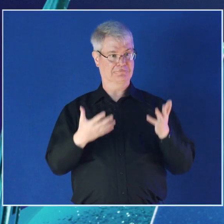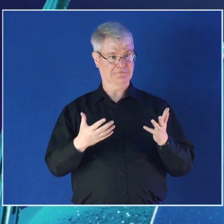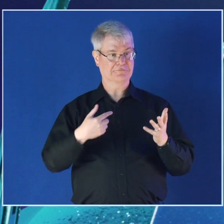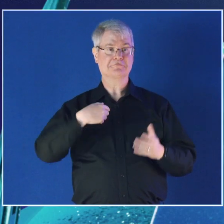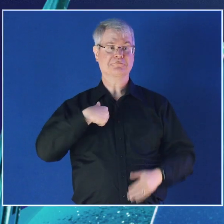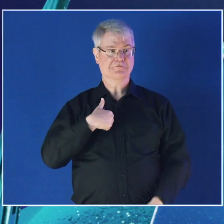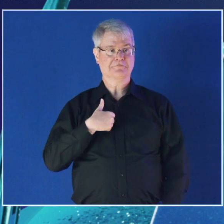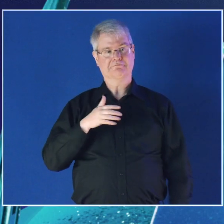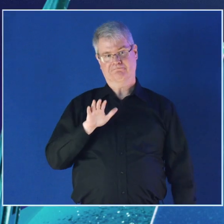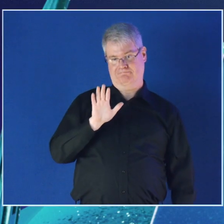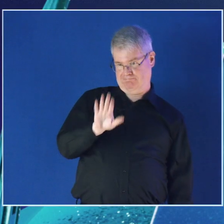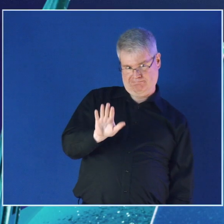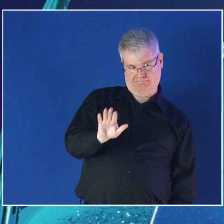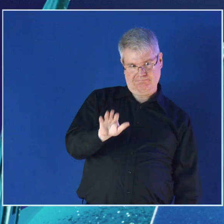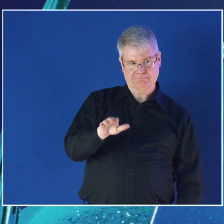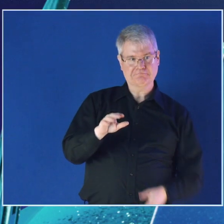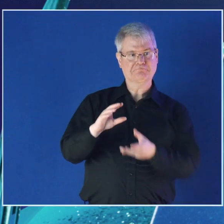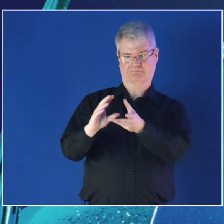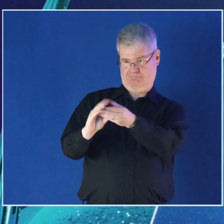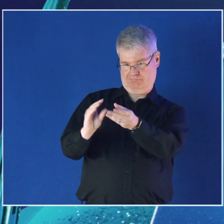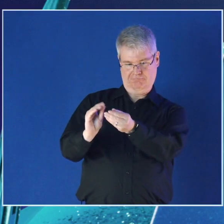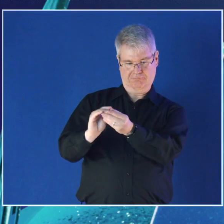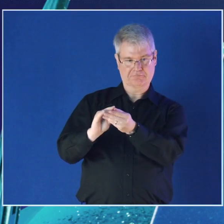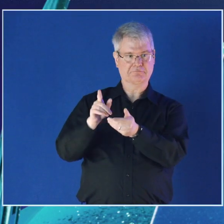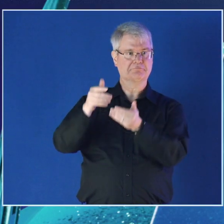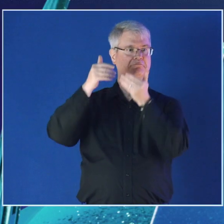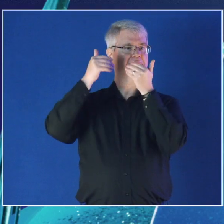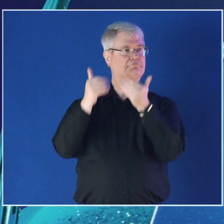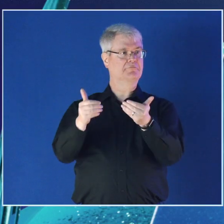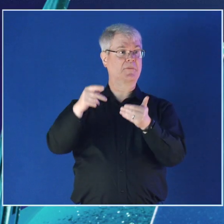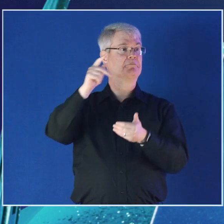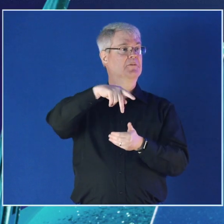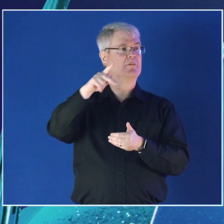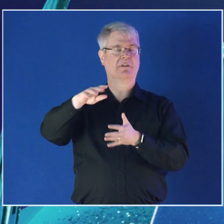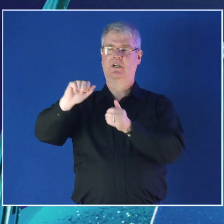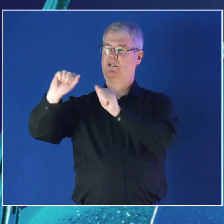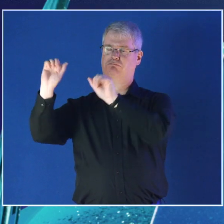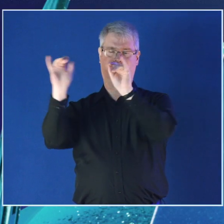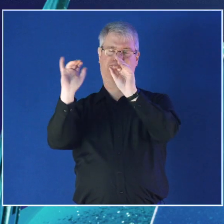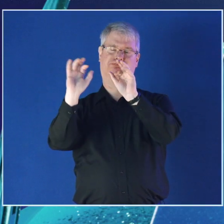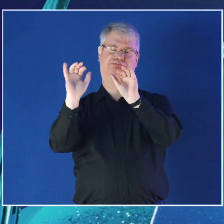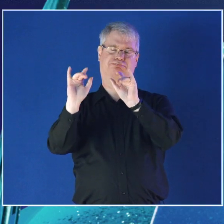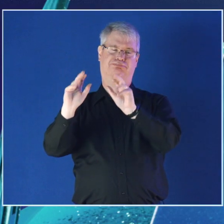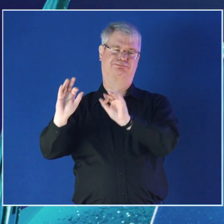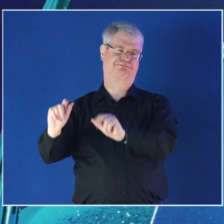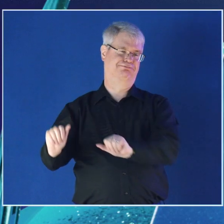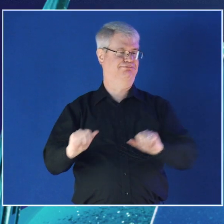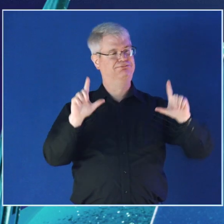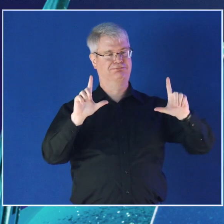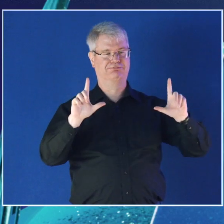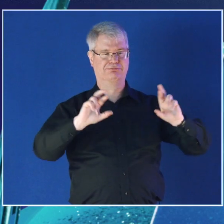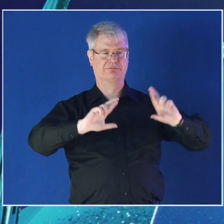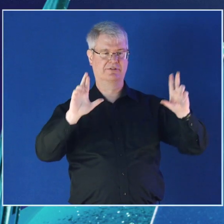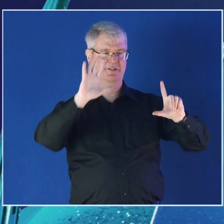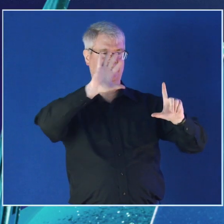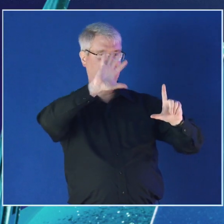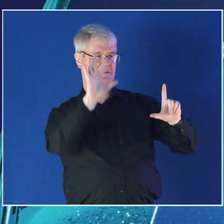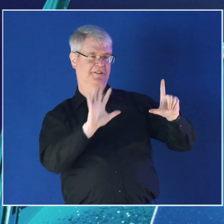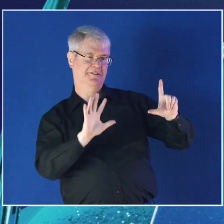to create a very stellar PowerPoint presentation. Then I want an email prep at an executive level,